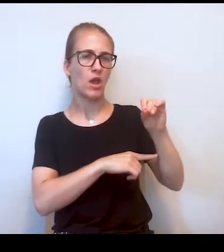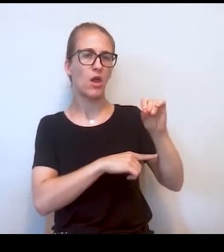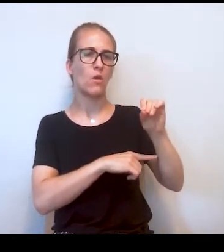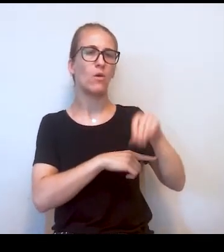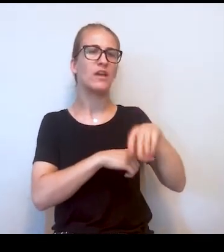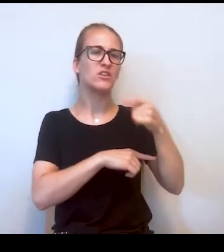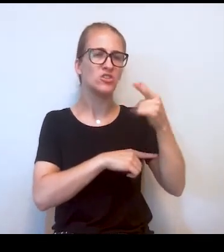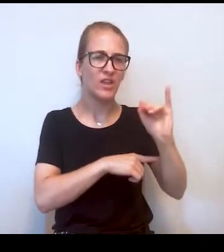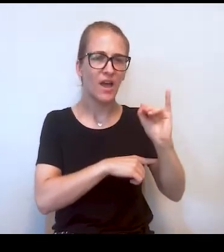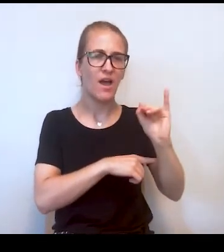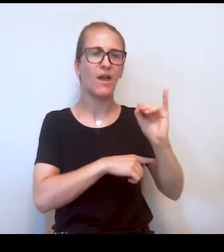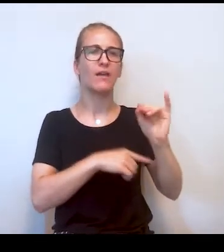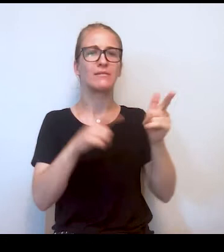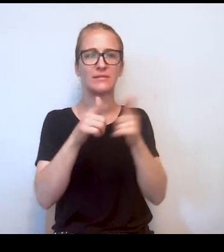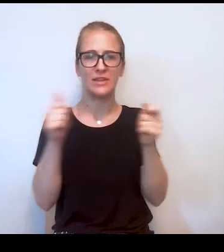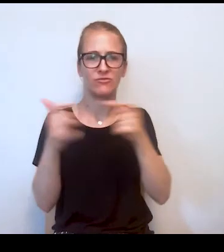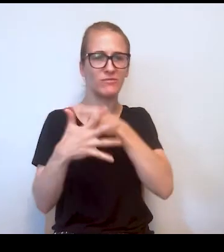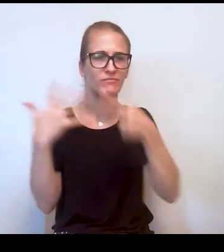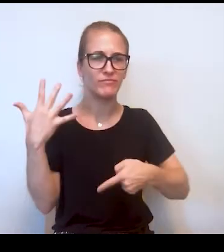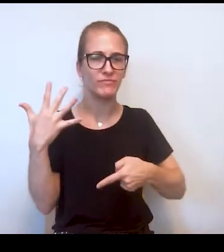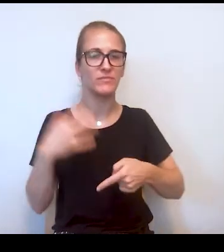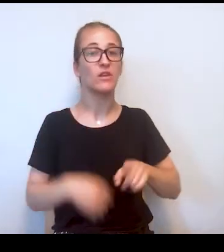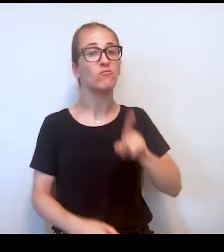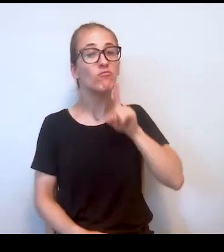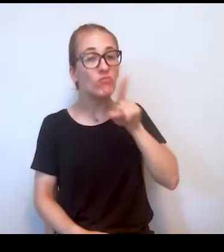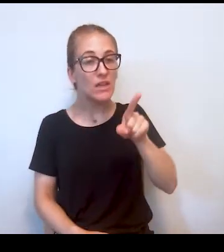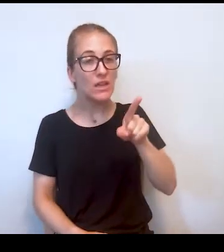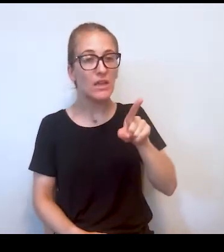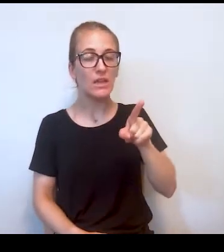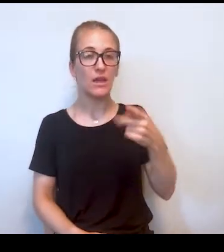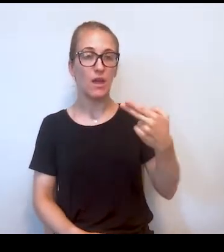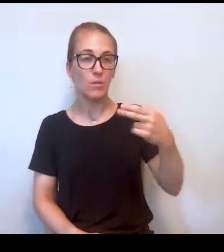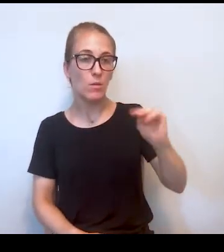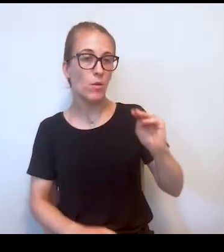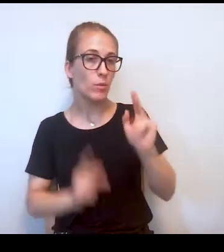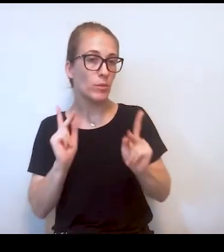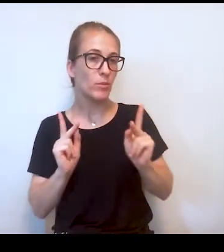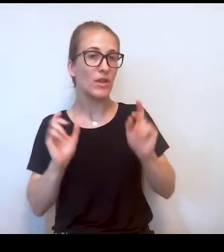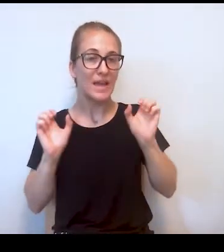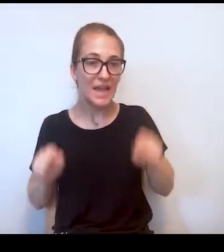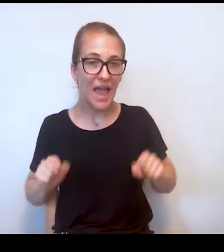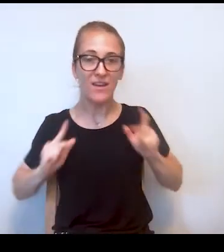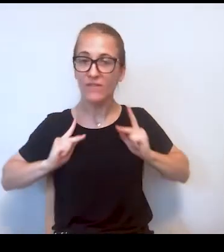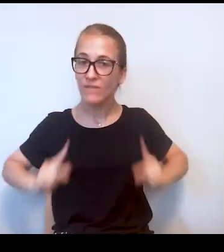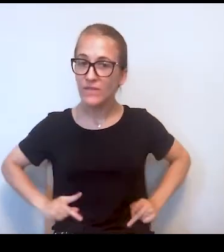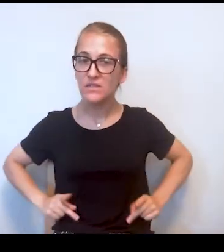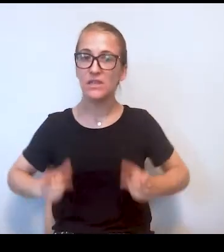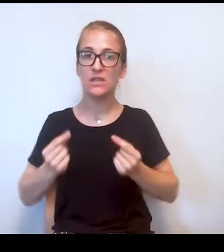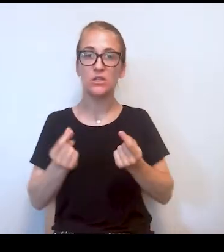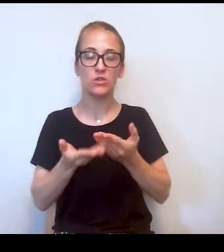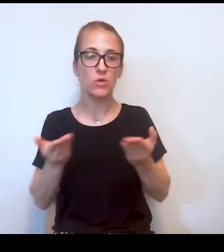that hypermobile people can physically do things that people who are not hypermobile can't do,